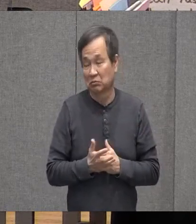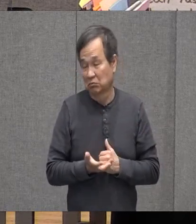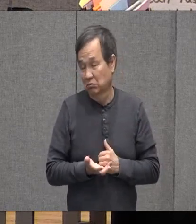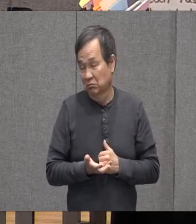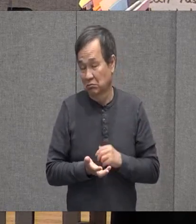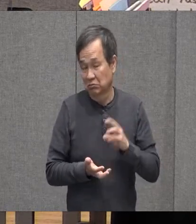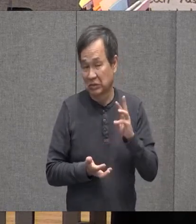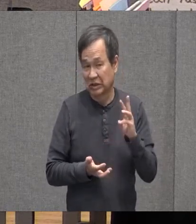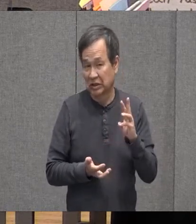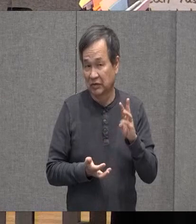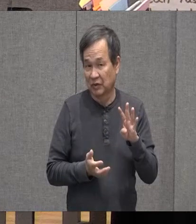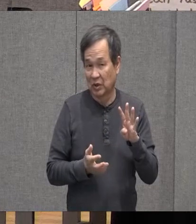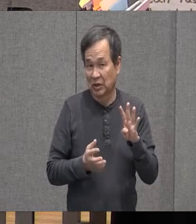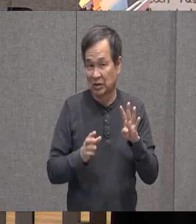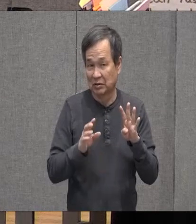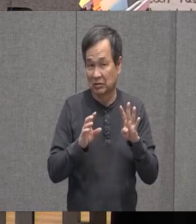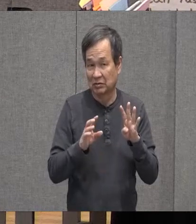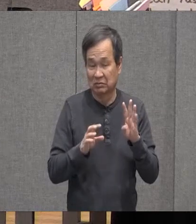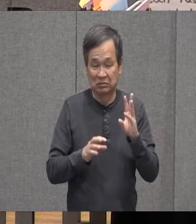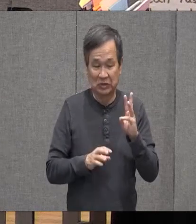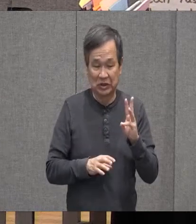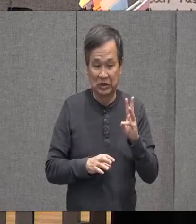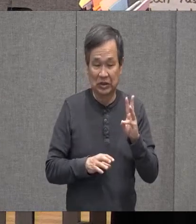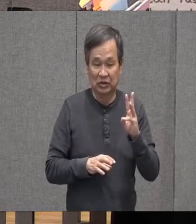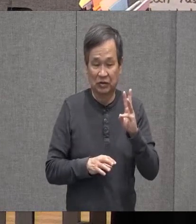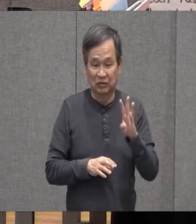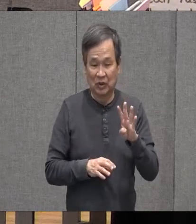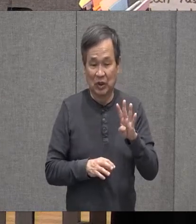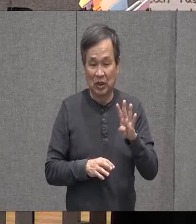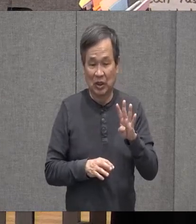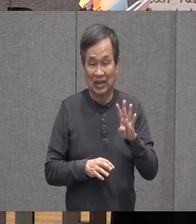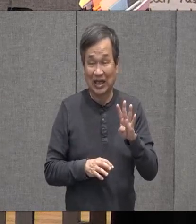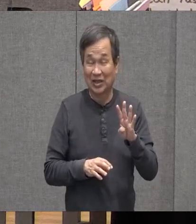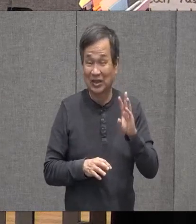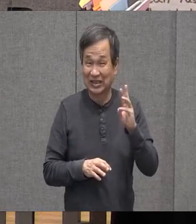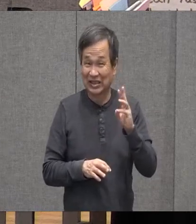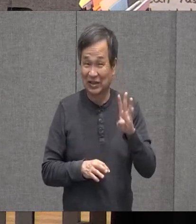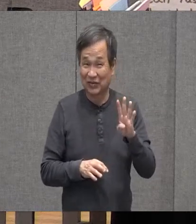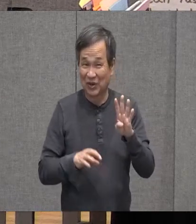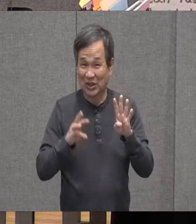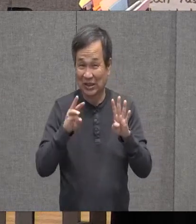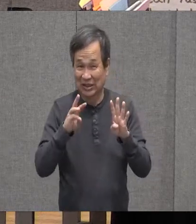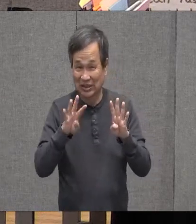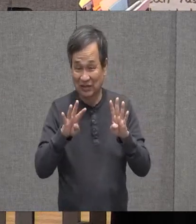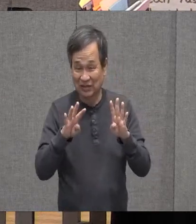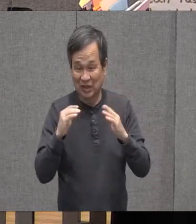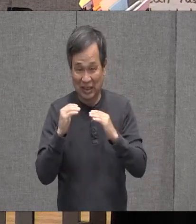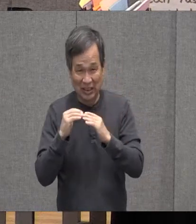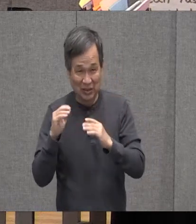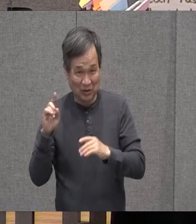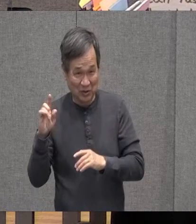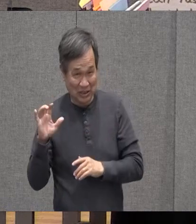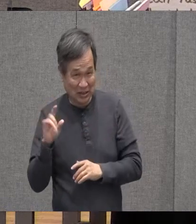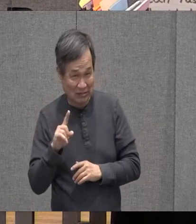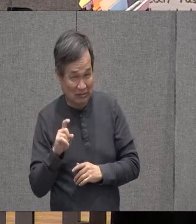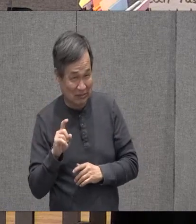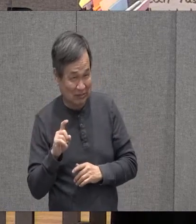64, right? So if 64 is our next double, and then we double 64 again,